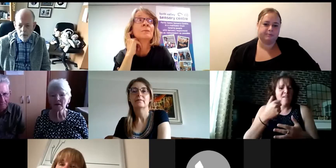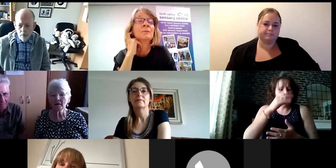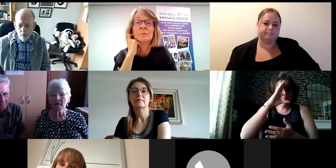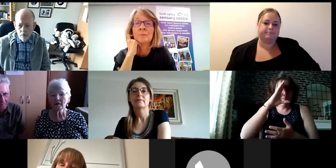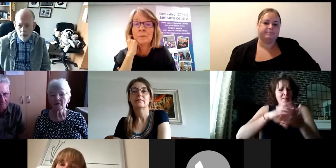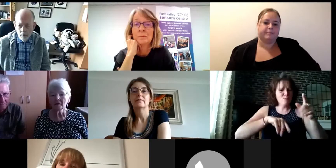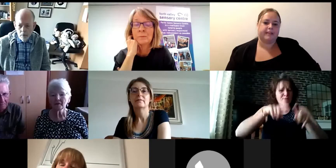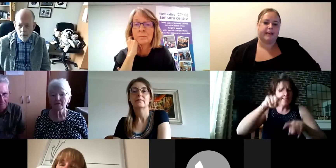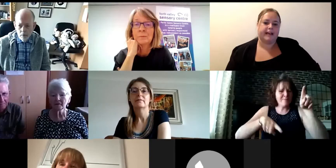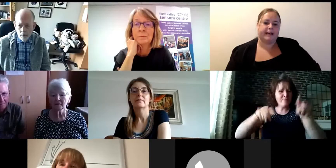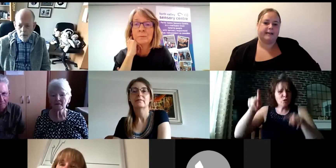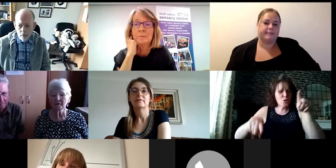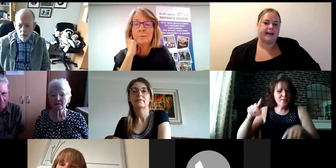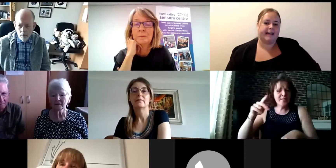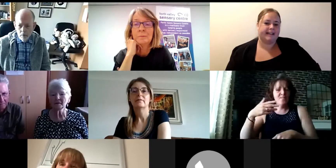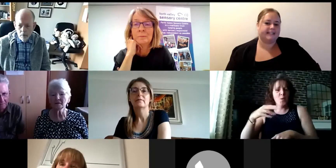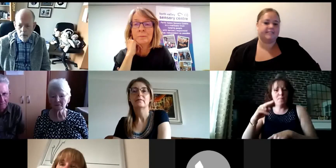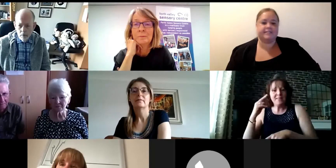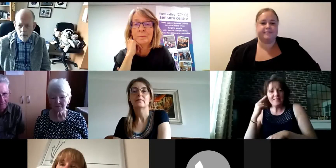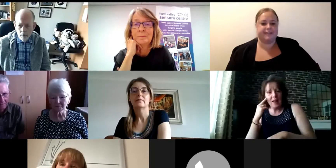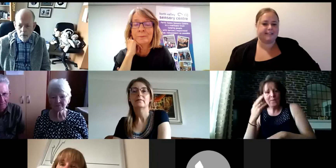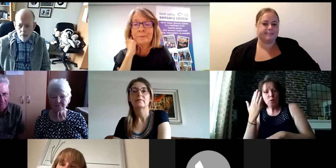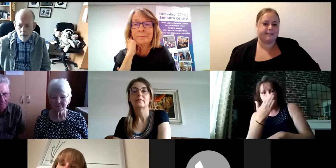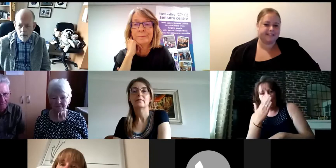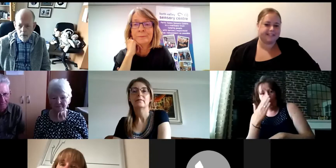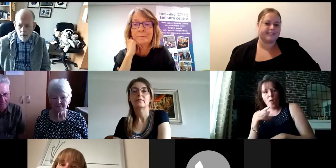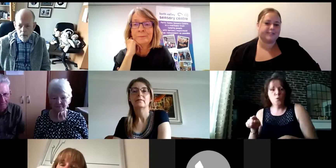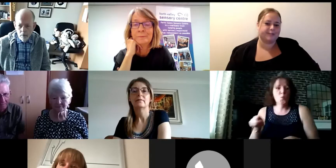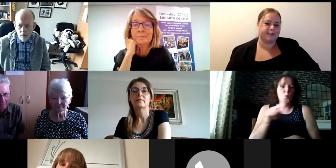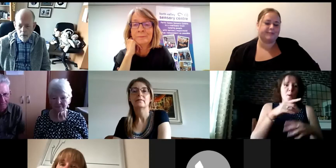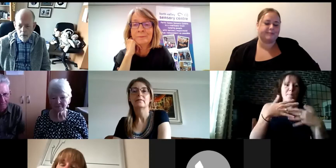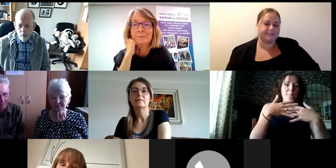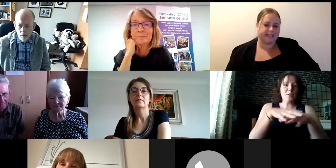the oral school. So then I